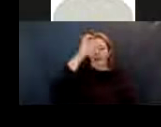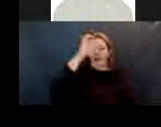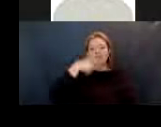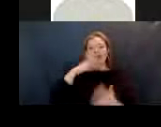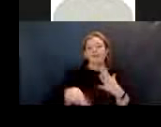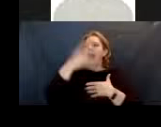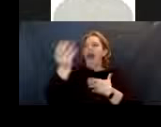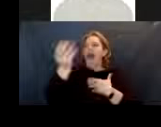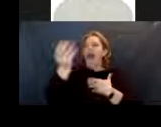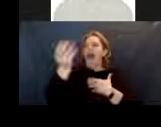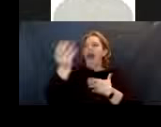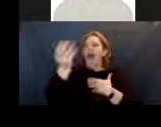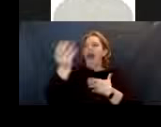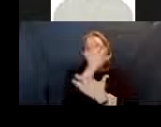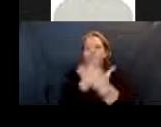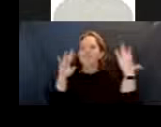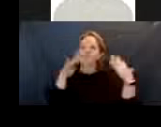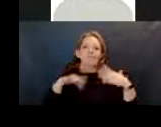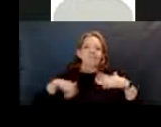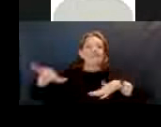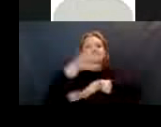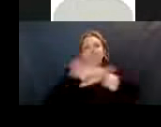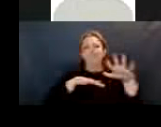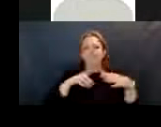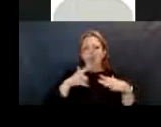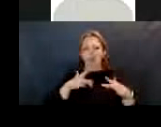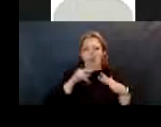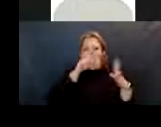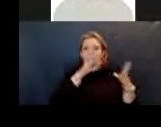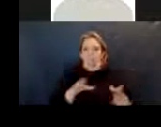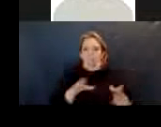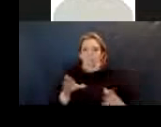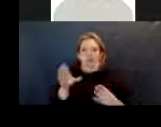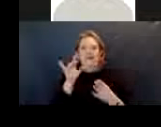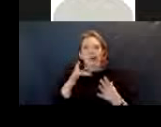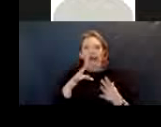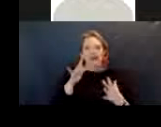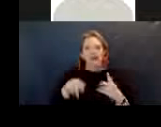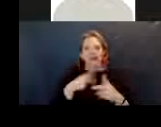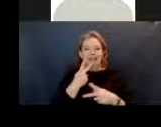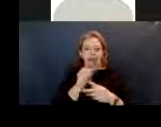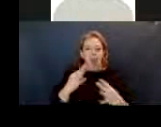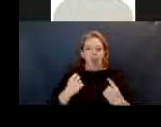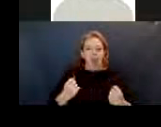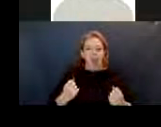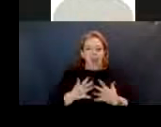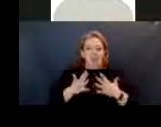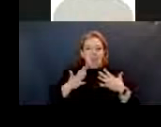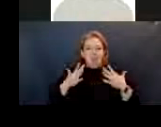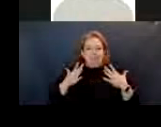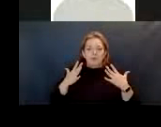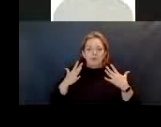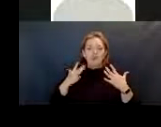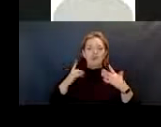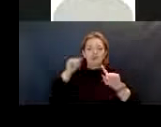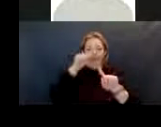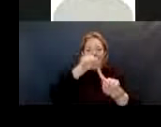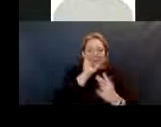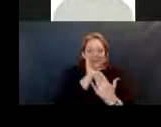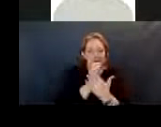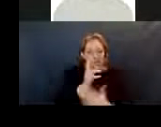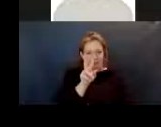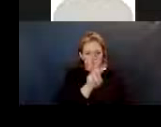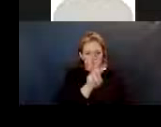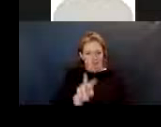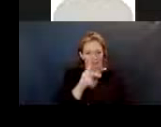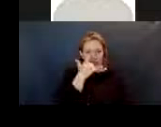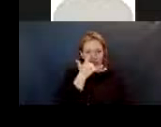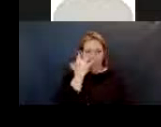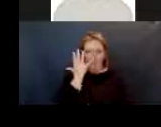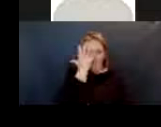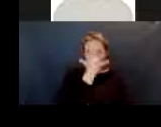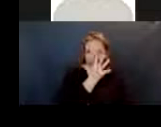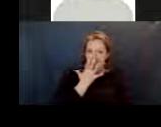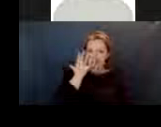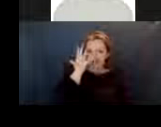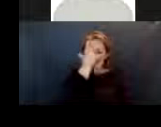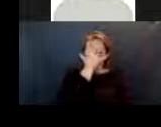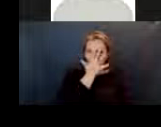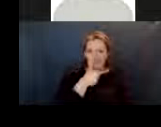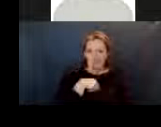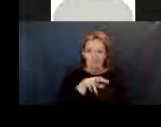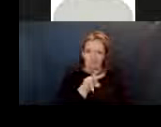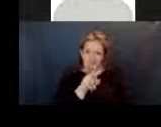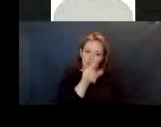But this photo, I see, there's a face emerging from this kudzu, and I imagine this to be